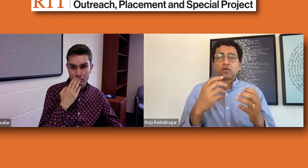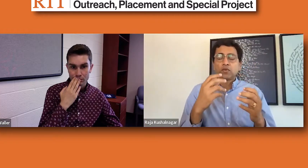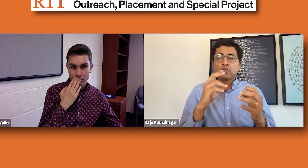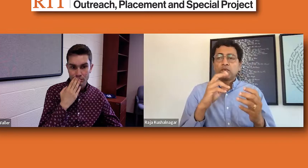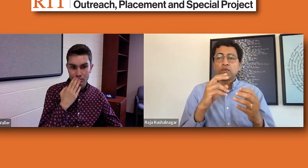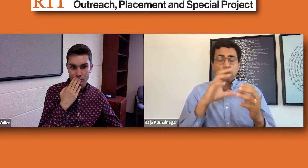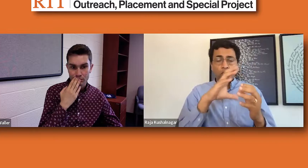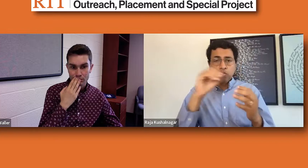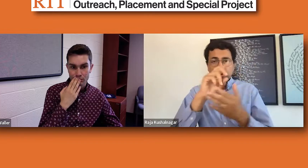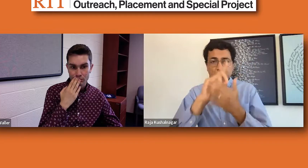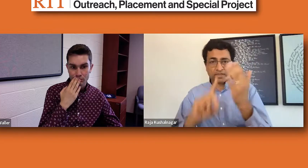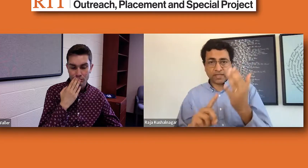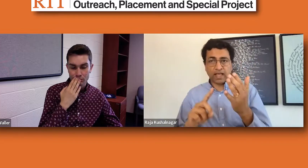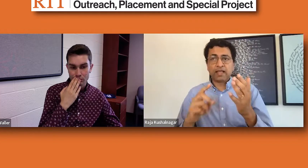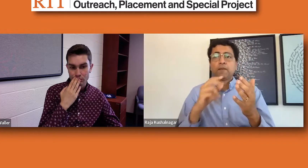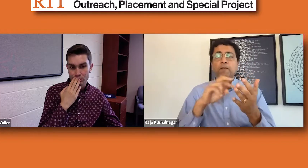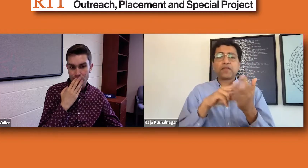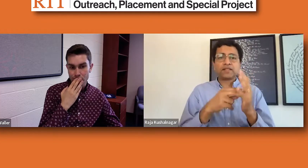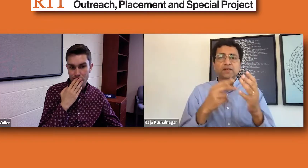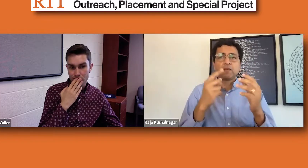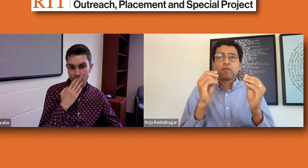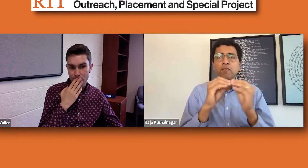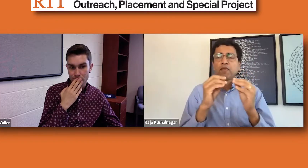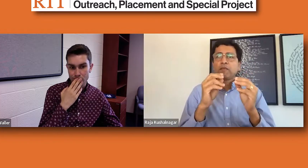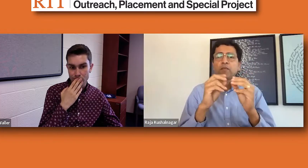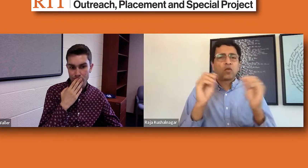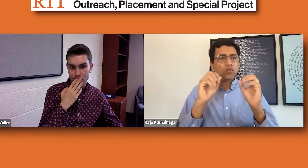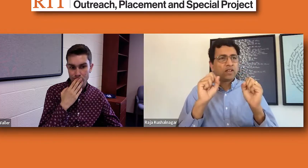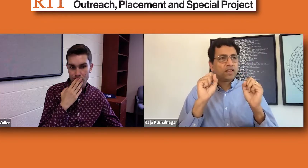to access technologies, is that Co-Designing